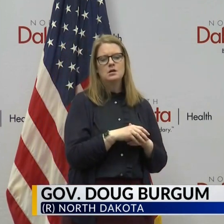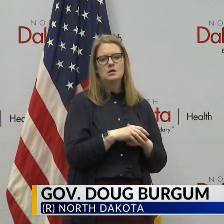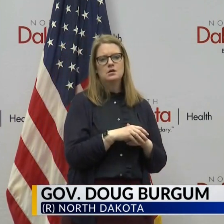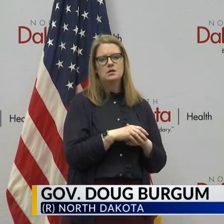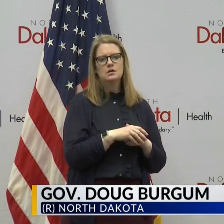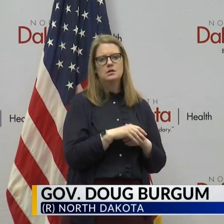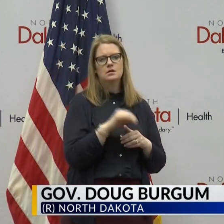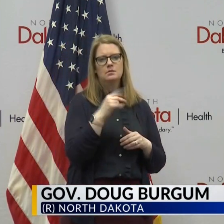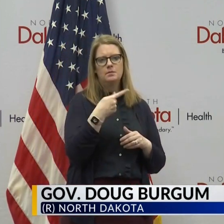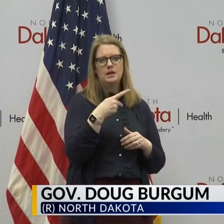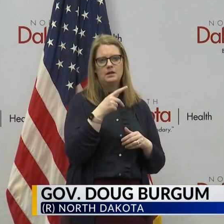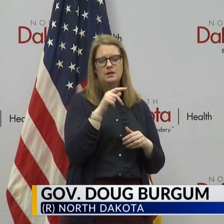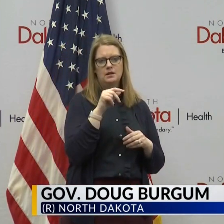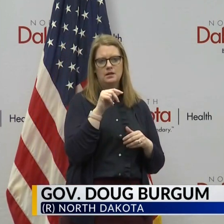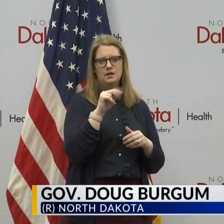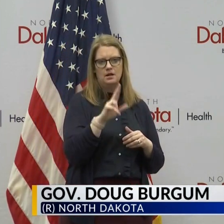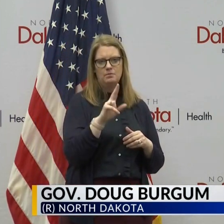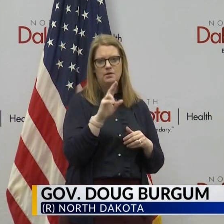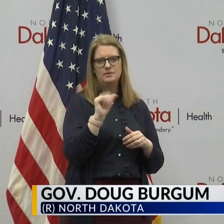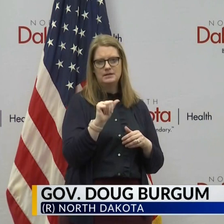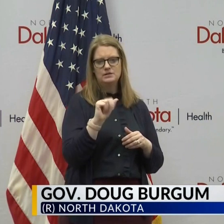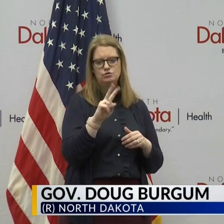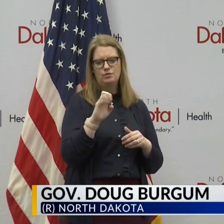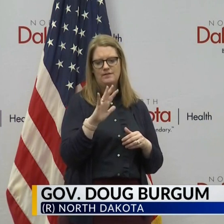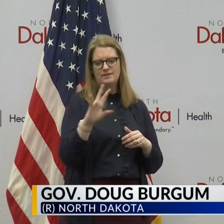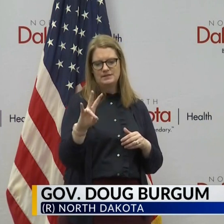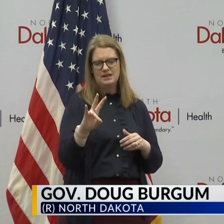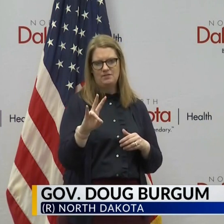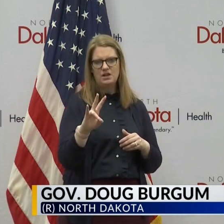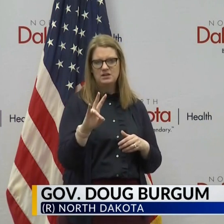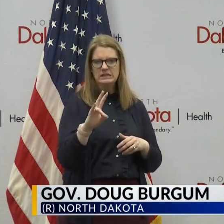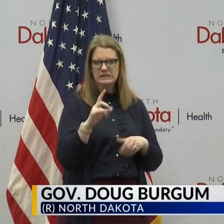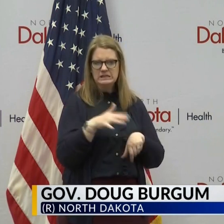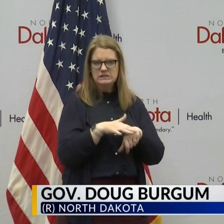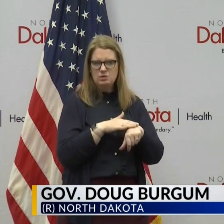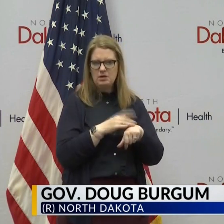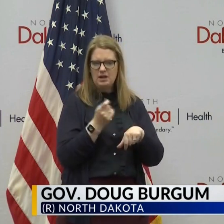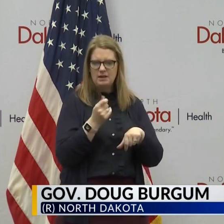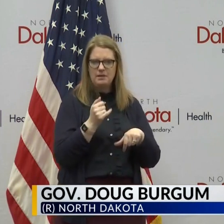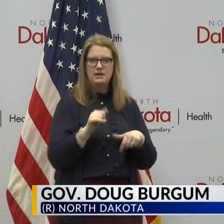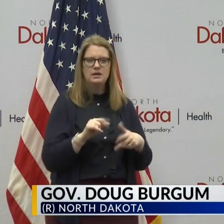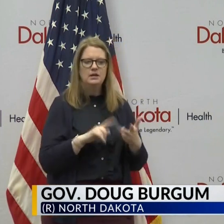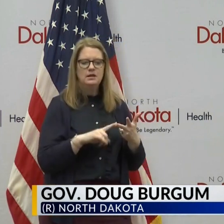UNEMPLOYMENT CLAIMS, REGULAR OVER THE WEEKEND, CLAIMS 1,654